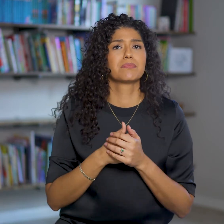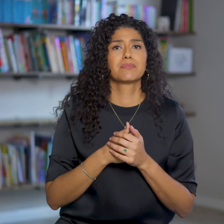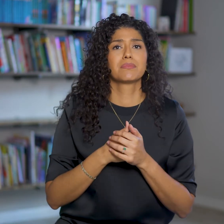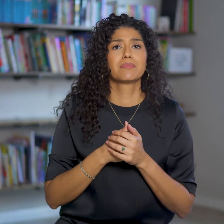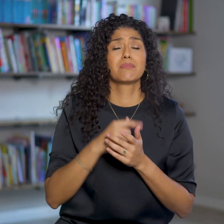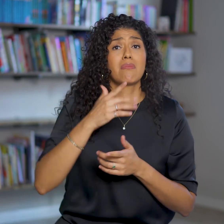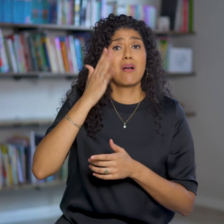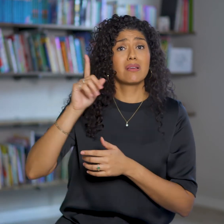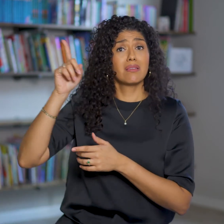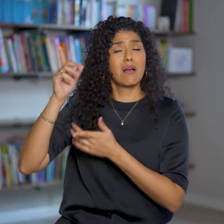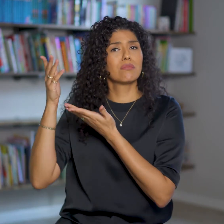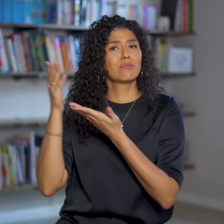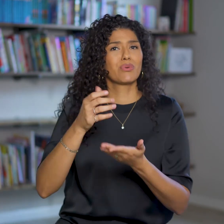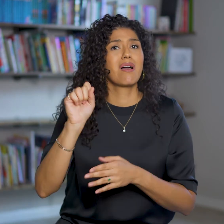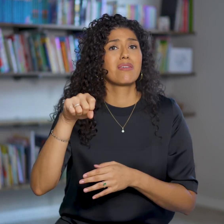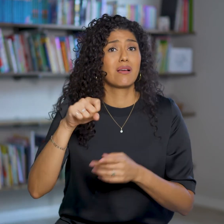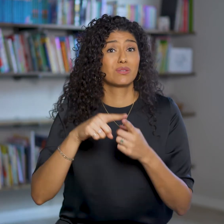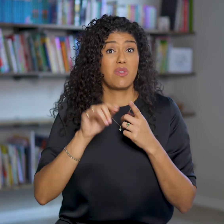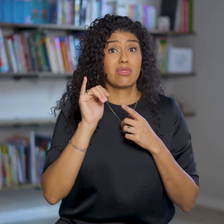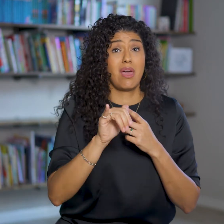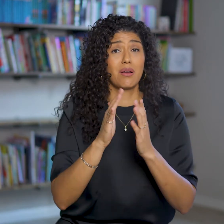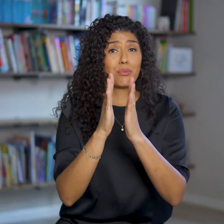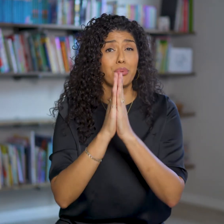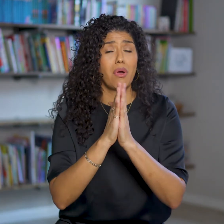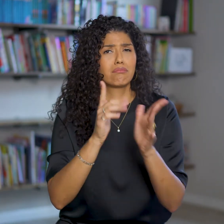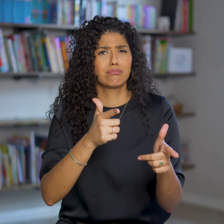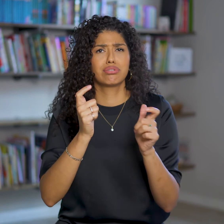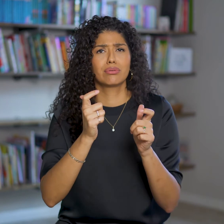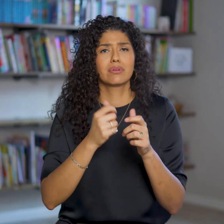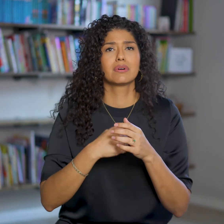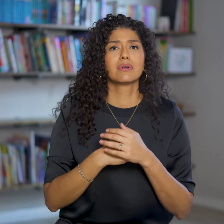God brings a “yes” to that prayer almost immediately.